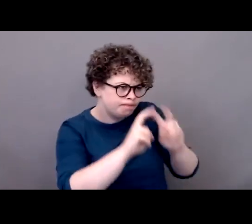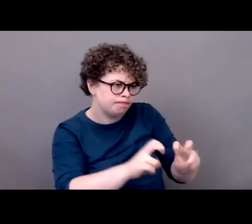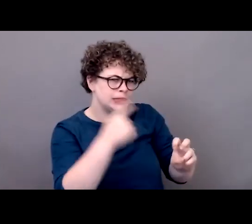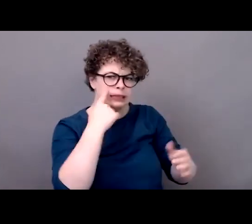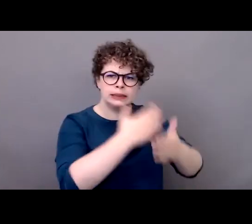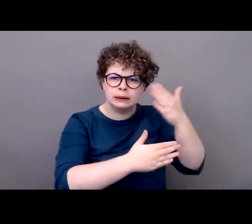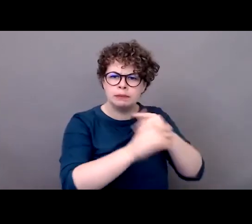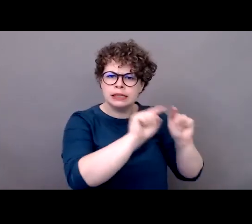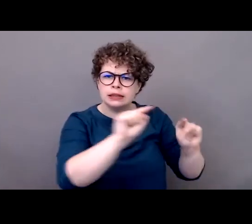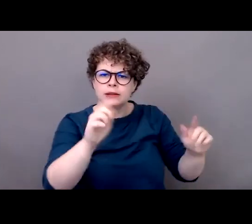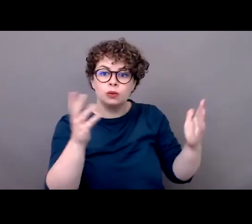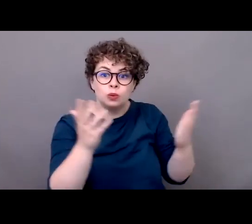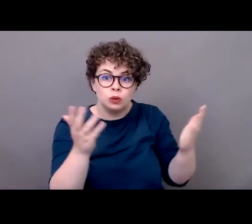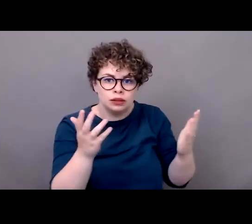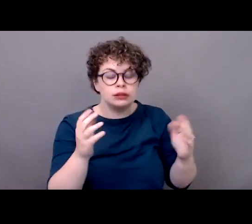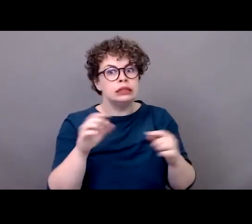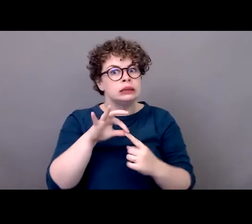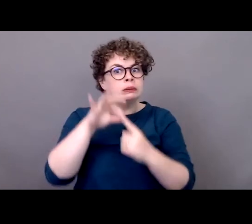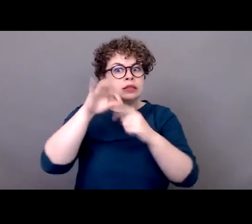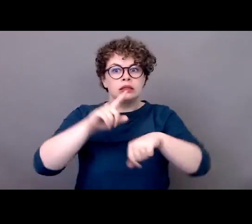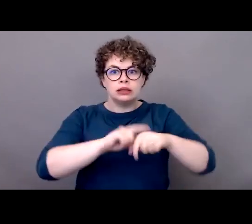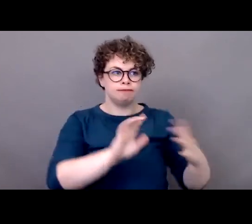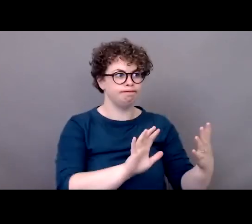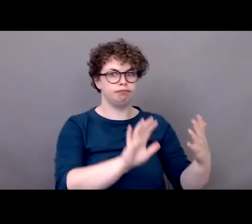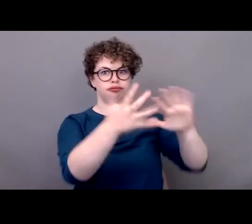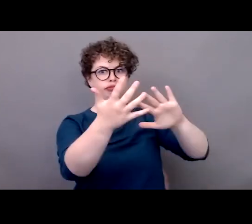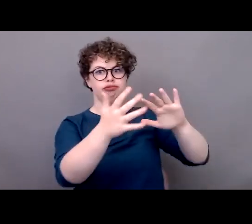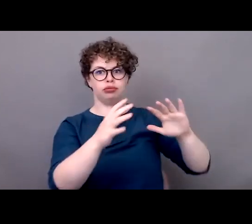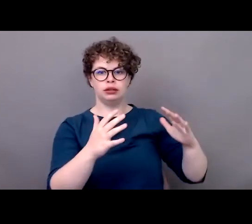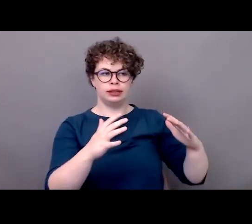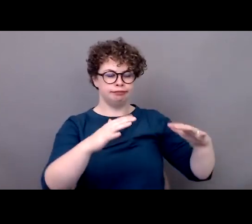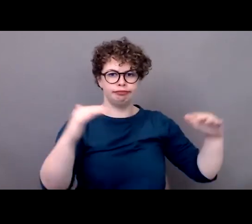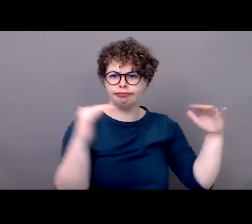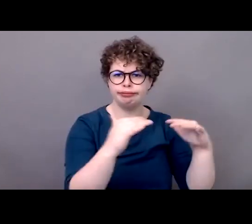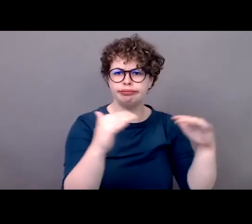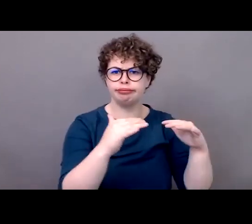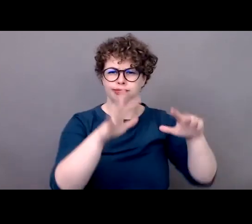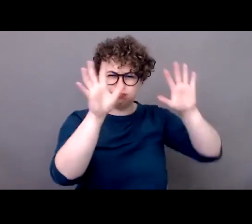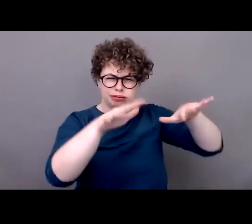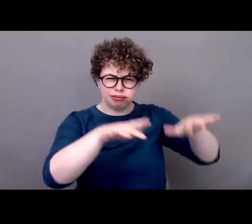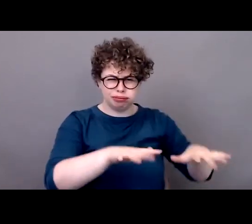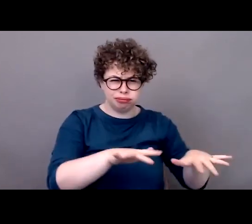Especially in crisis. We heard today that disability is in most countries of the world